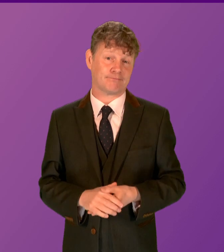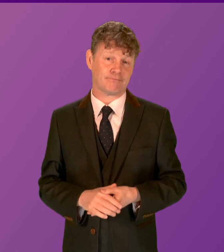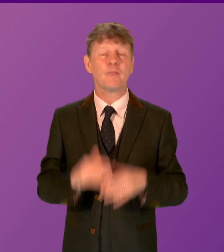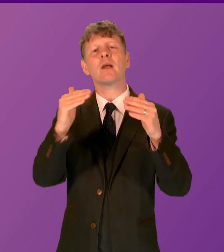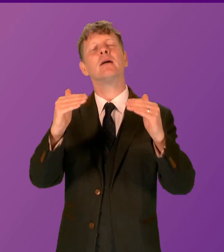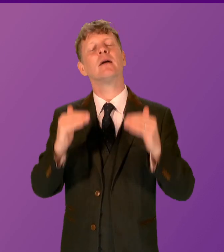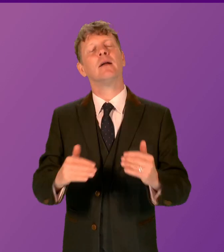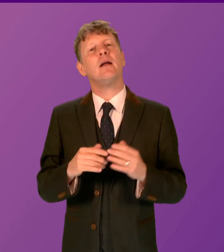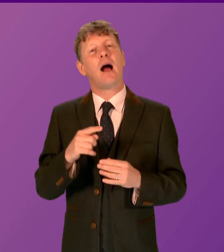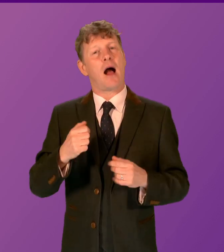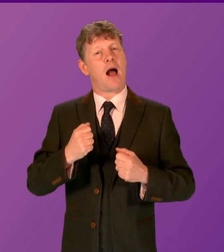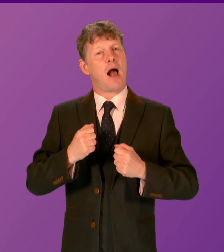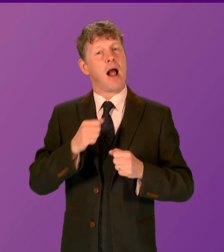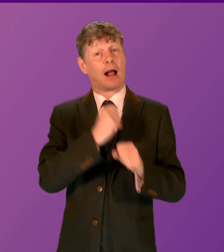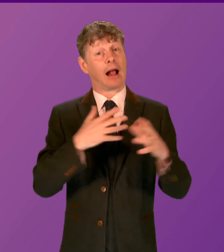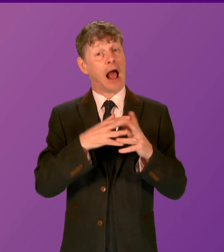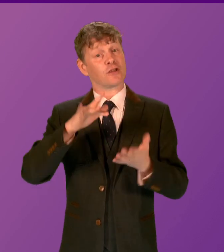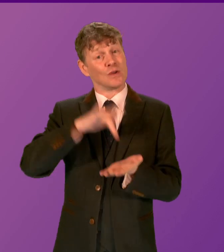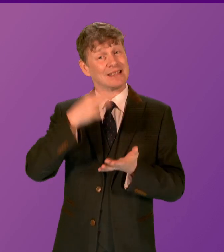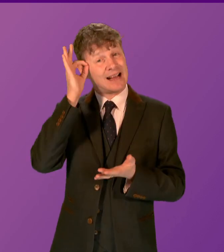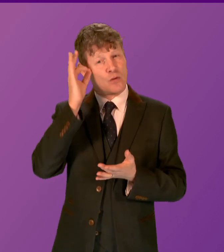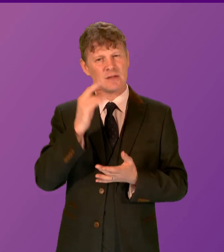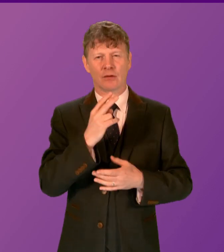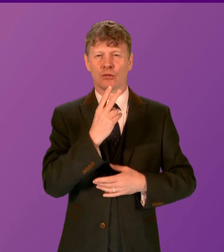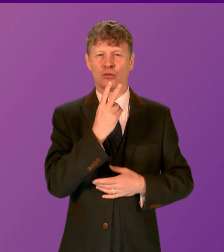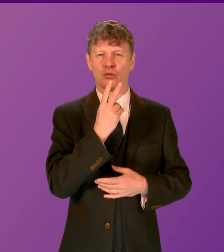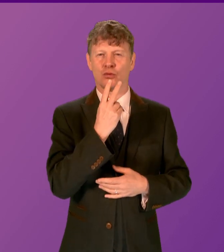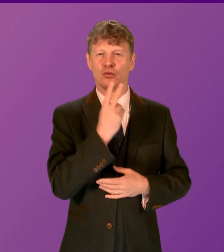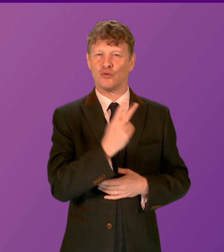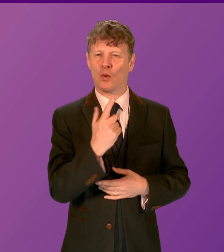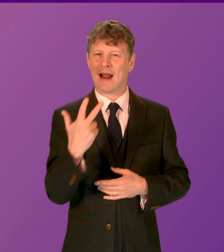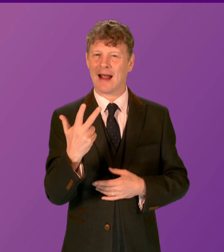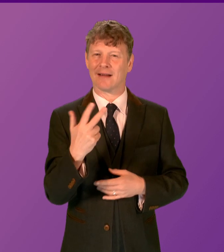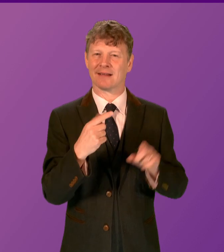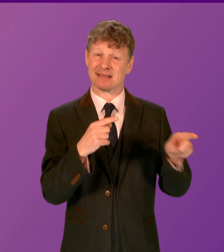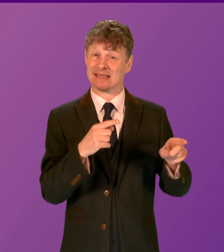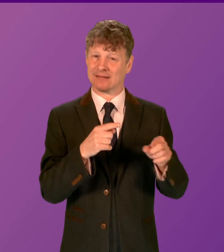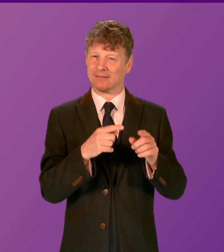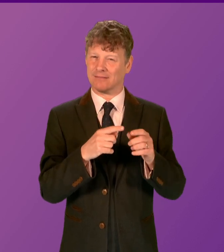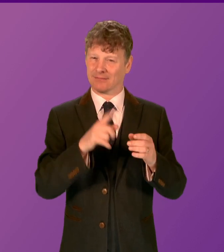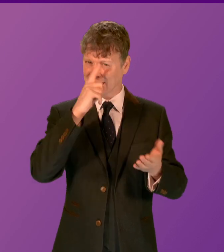Regarding Glasgow City Council’s decision about the 218 service, I am happy to release the letters about that if they have not been released already.